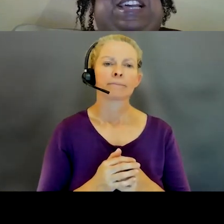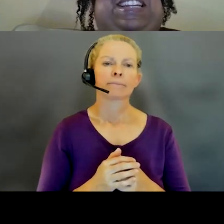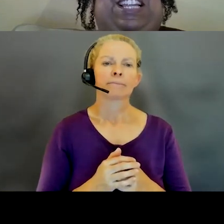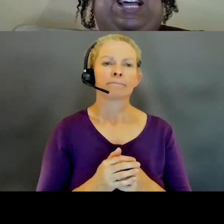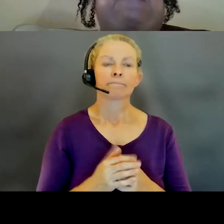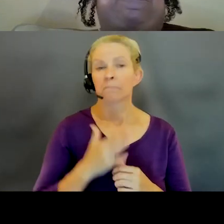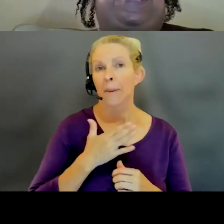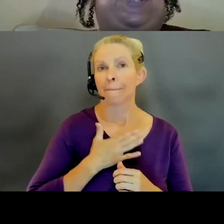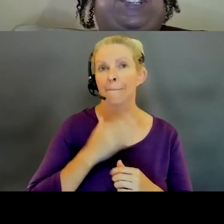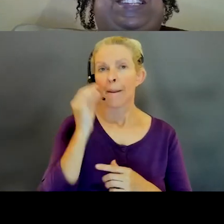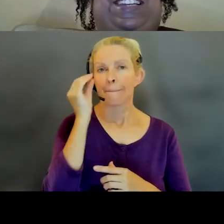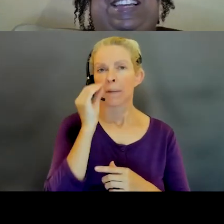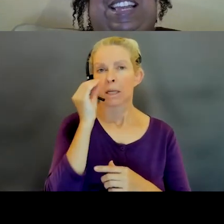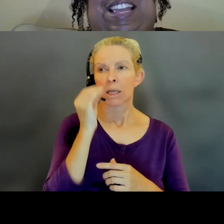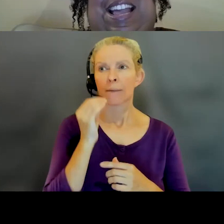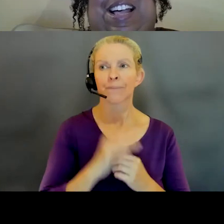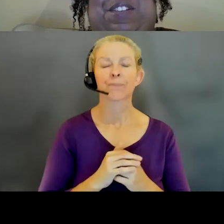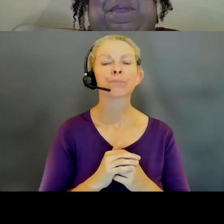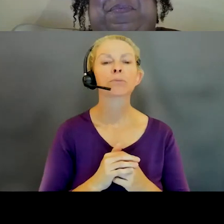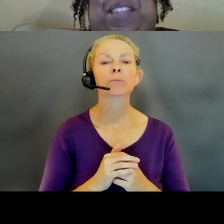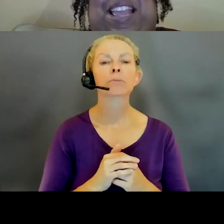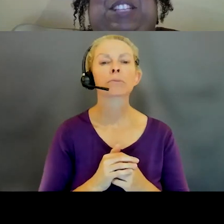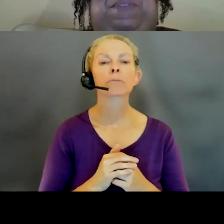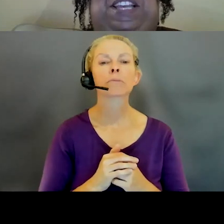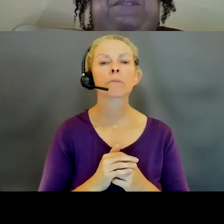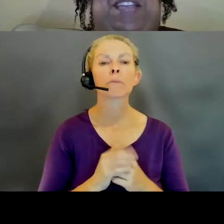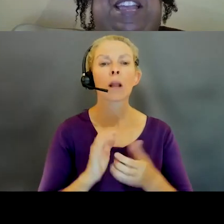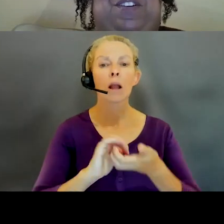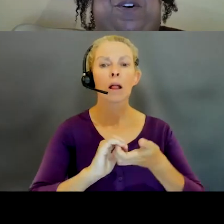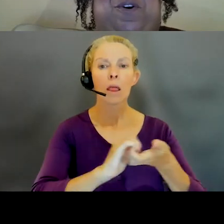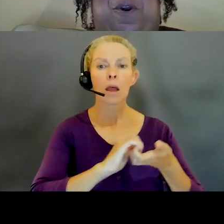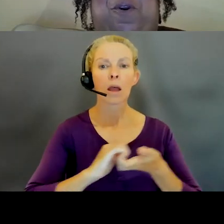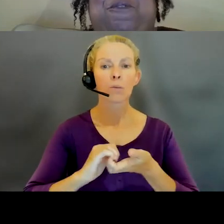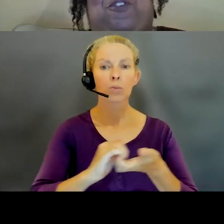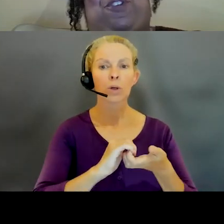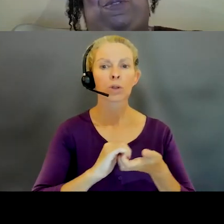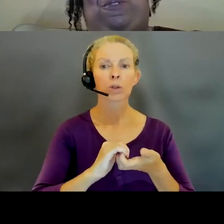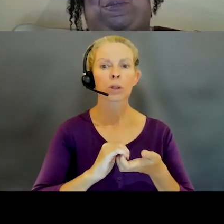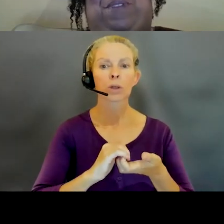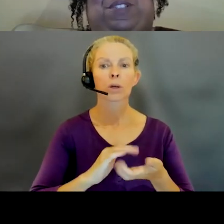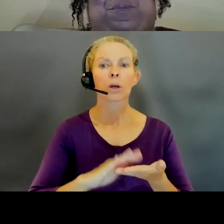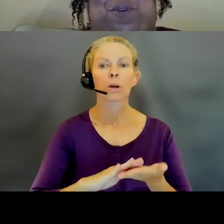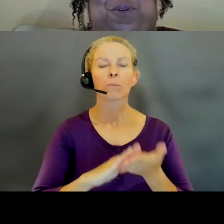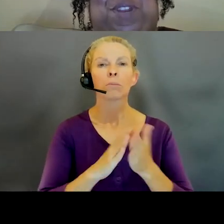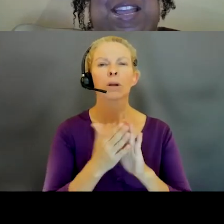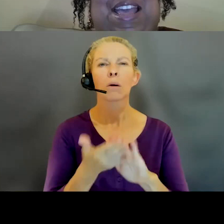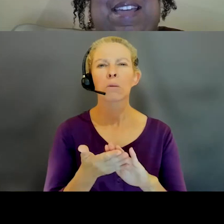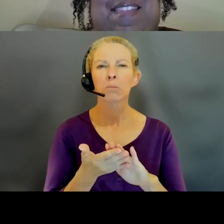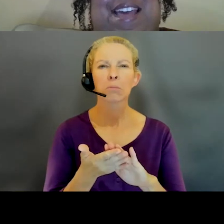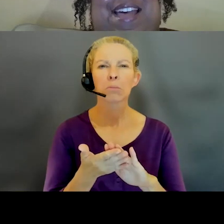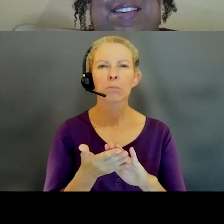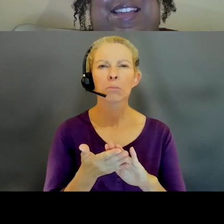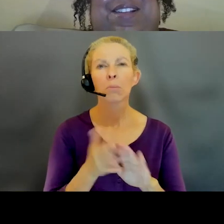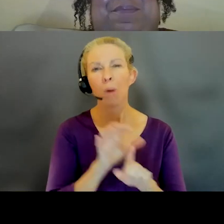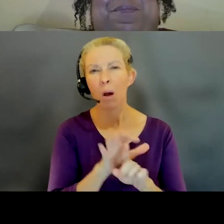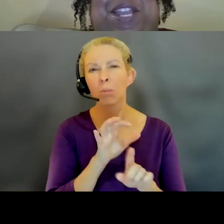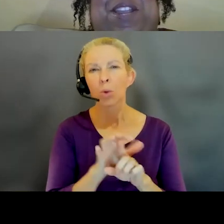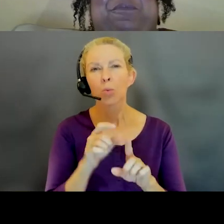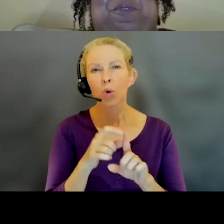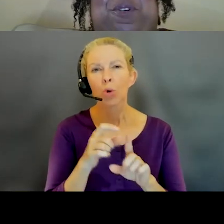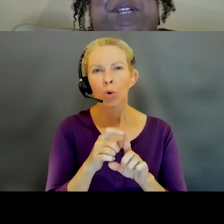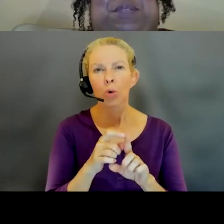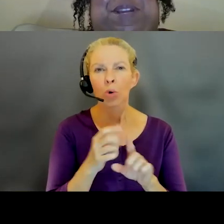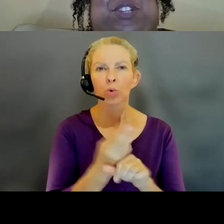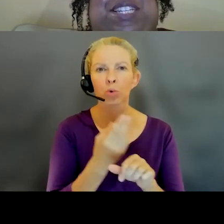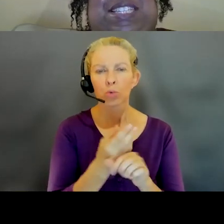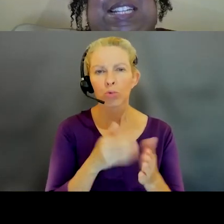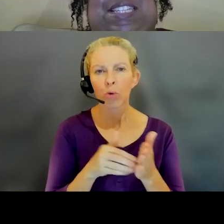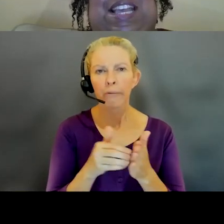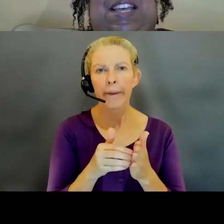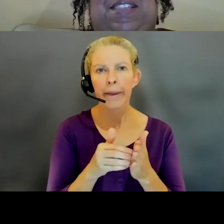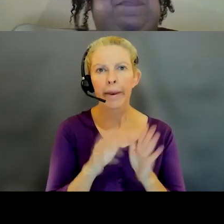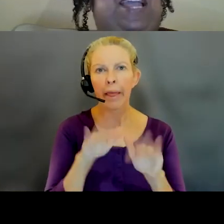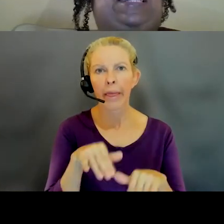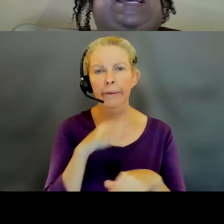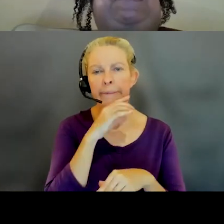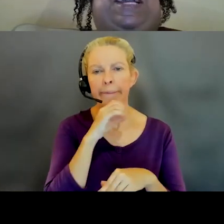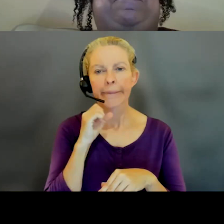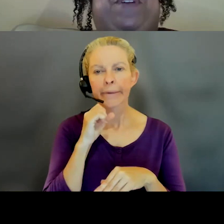that collaboration has become an overused buzzword that we hear more, especially since the pandemic,